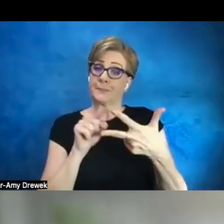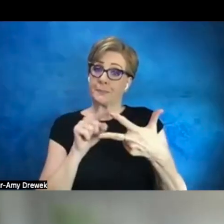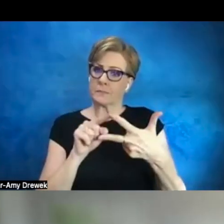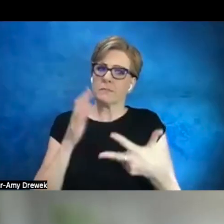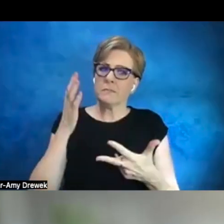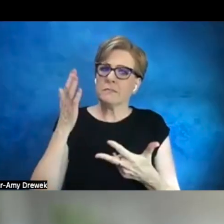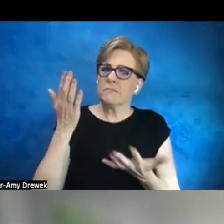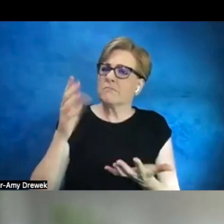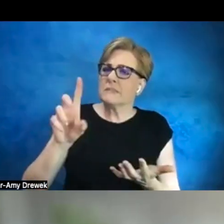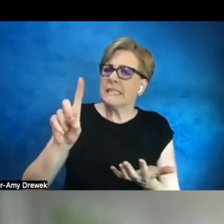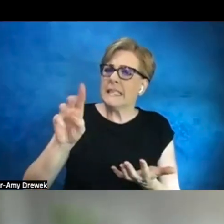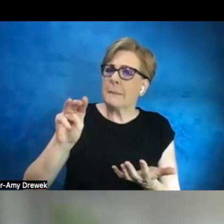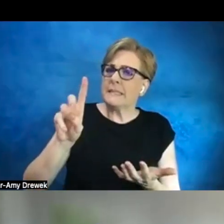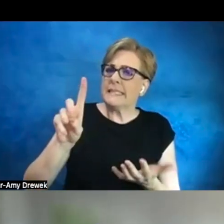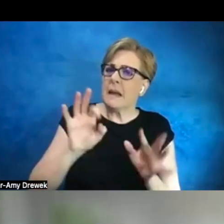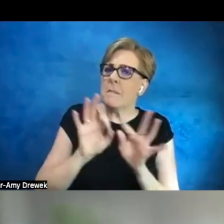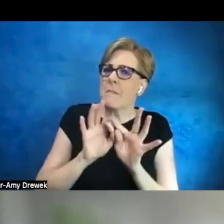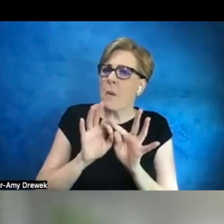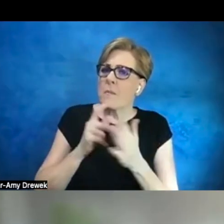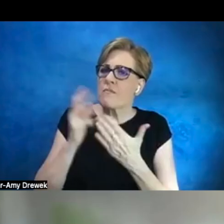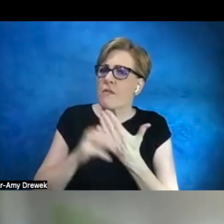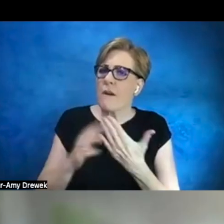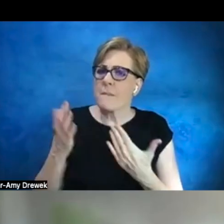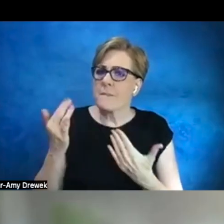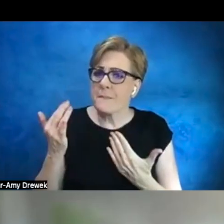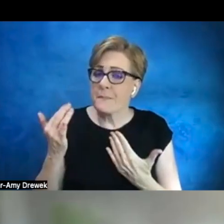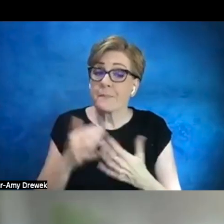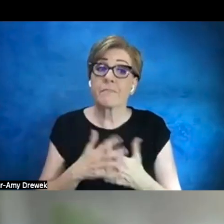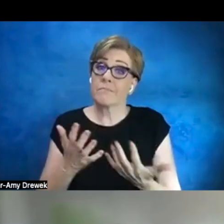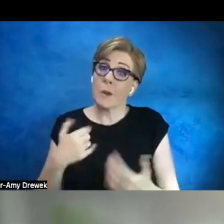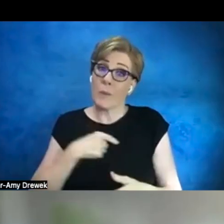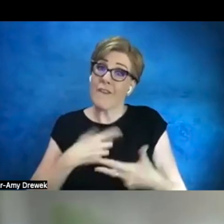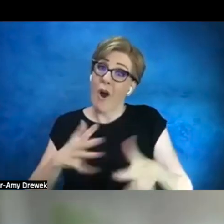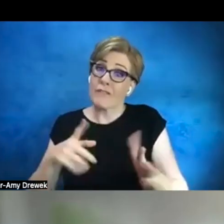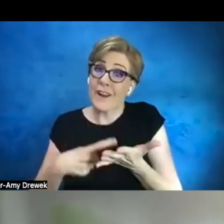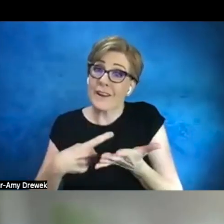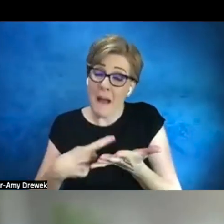So just like I've talked about, people with disabilities, we're often told in messages both